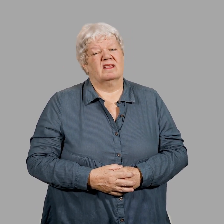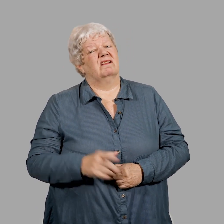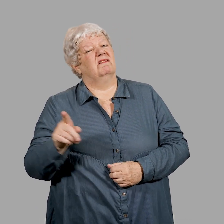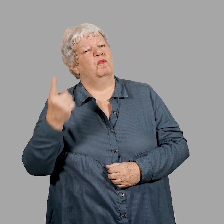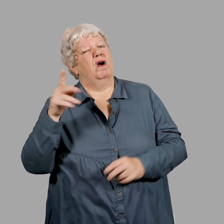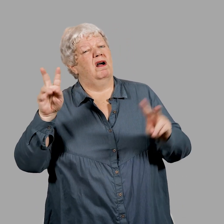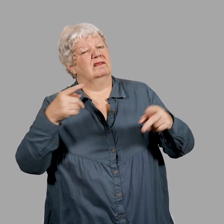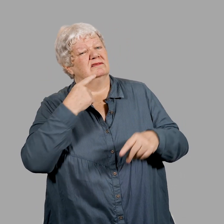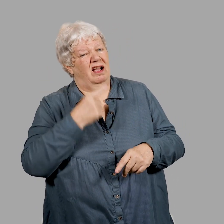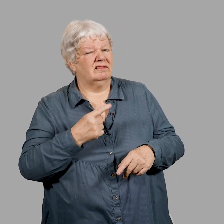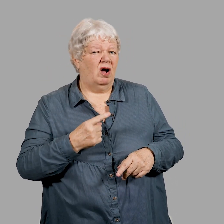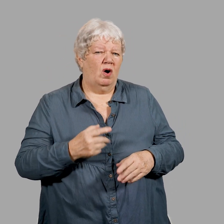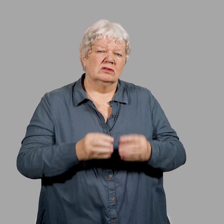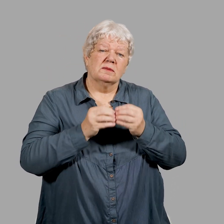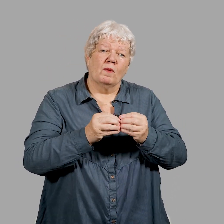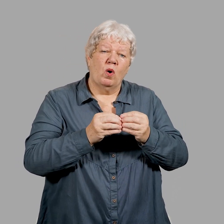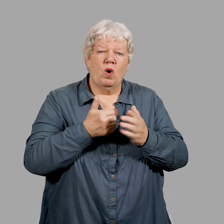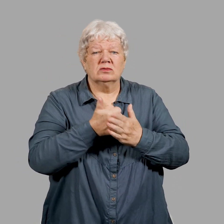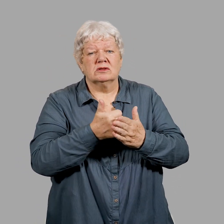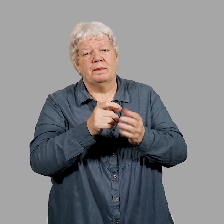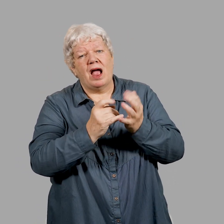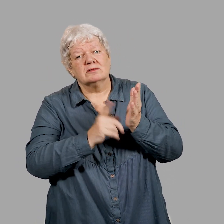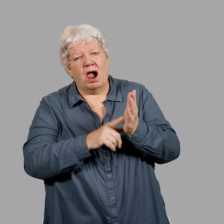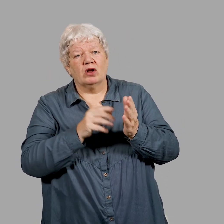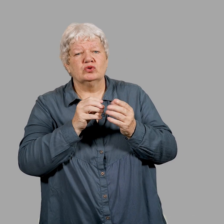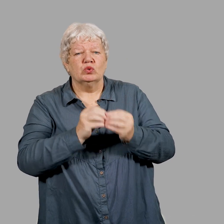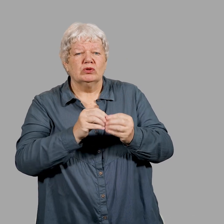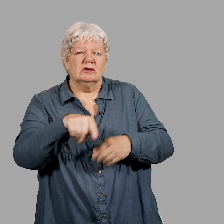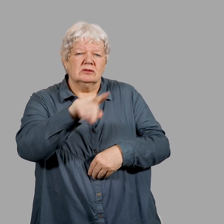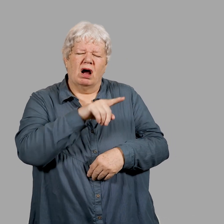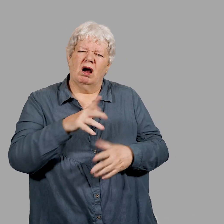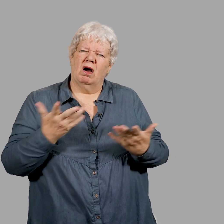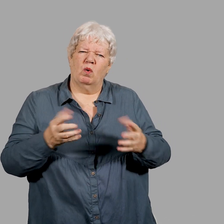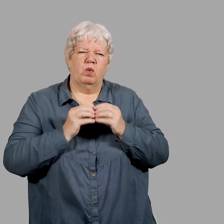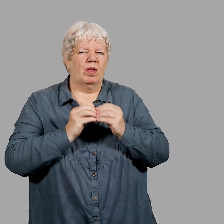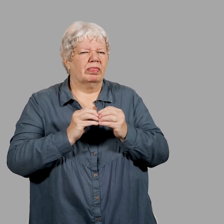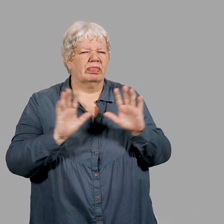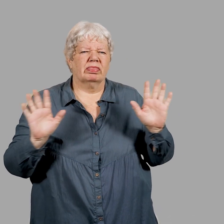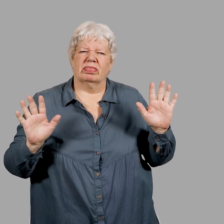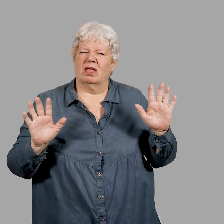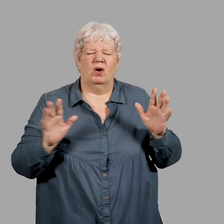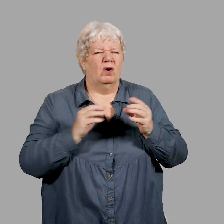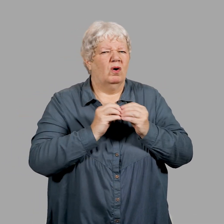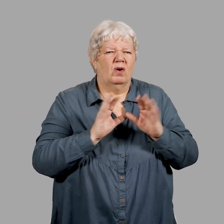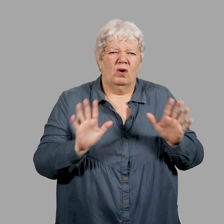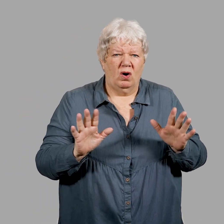“Supporting our BSL student was a rewarding experience,